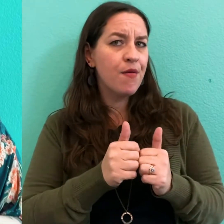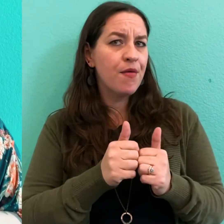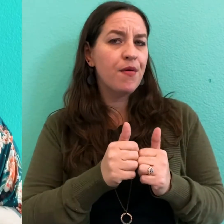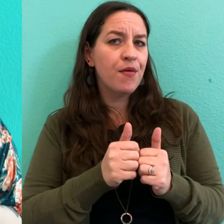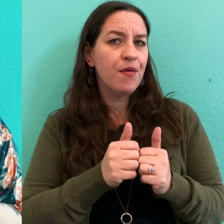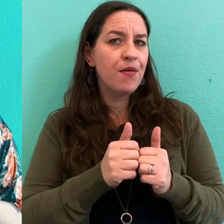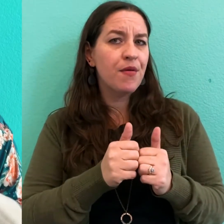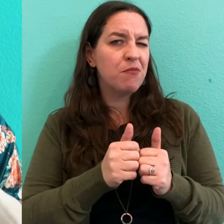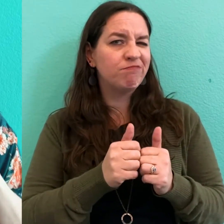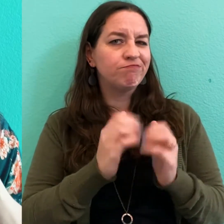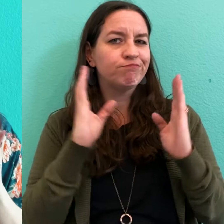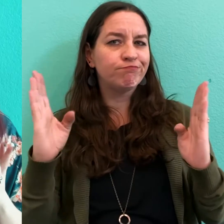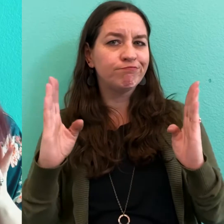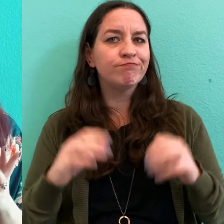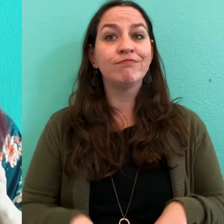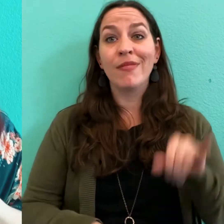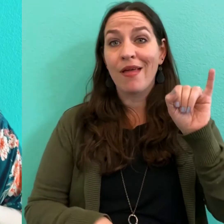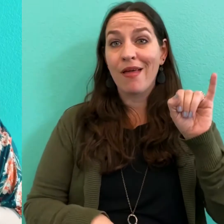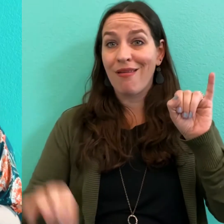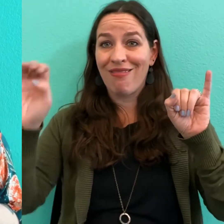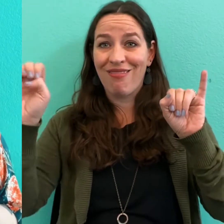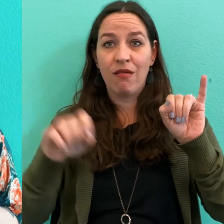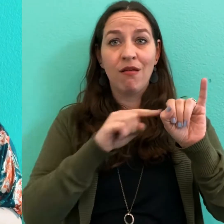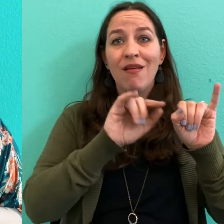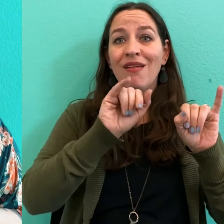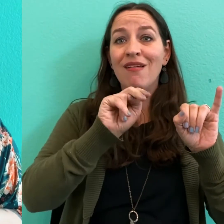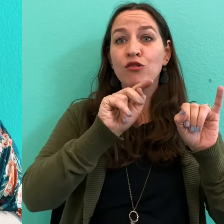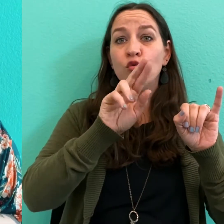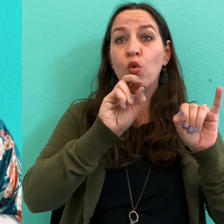world. And the I stands for introvert and the E stands for extrovert.